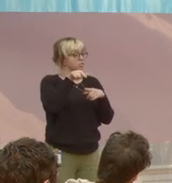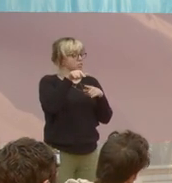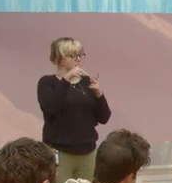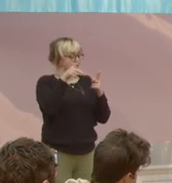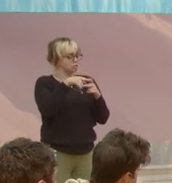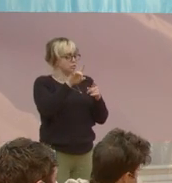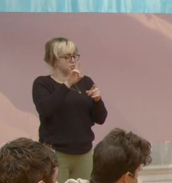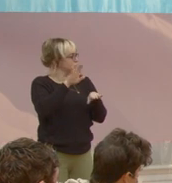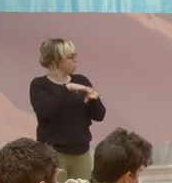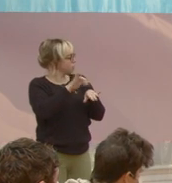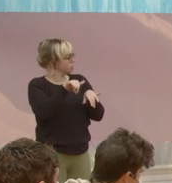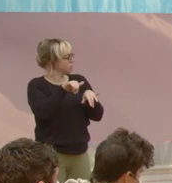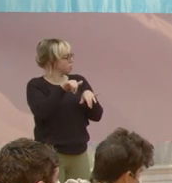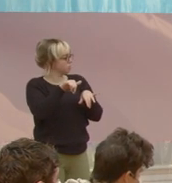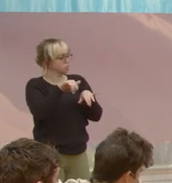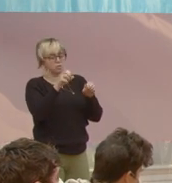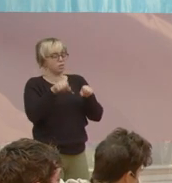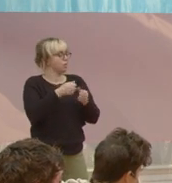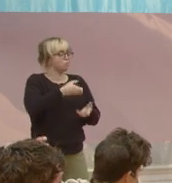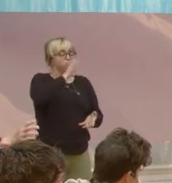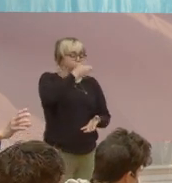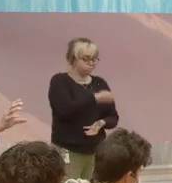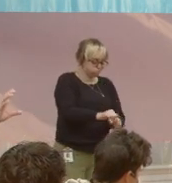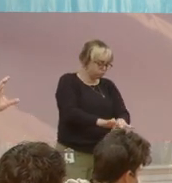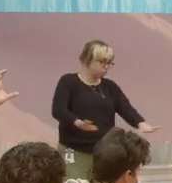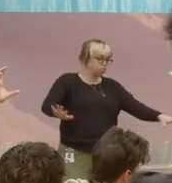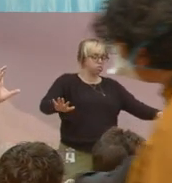and for spilled beer everywhere. And as part of the first place,